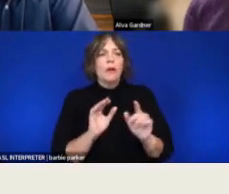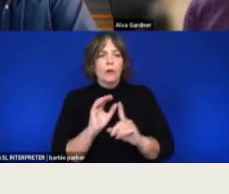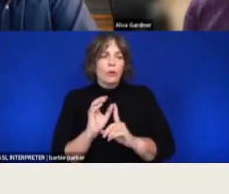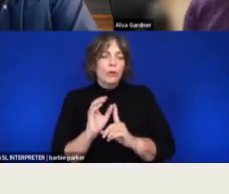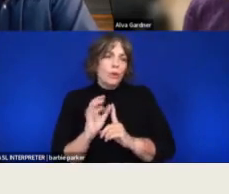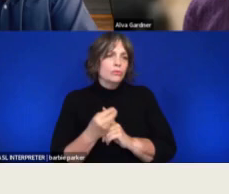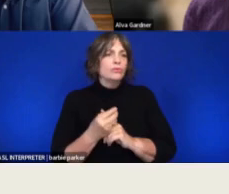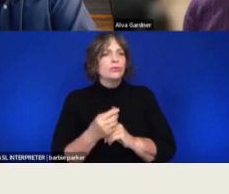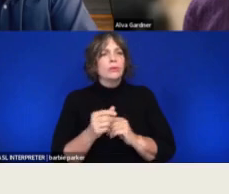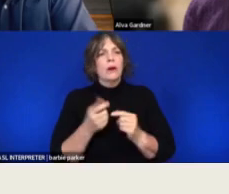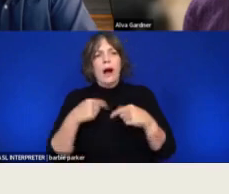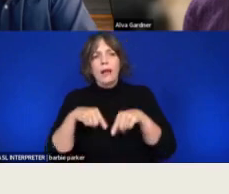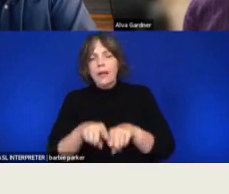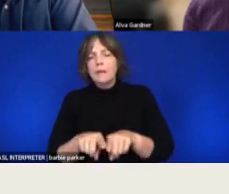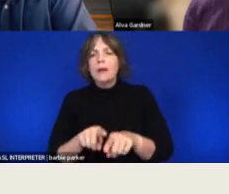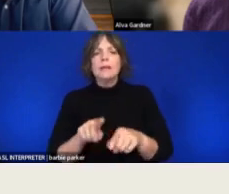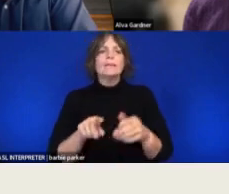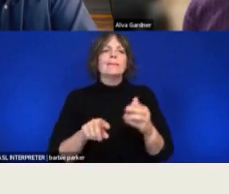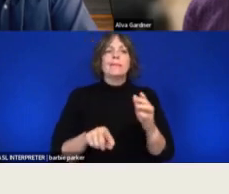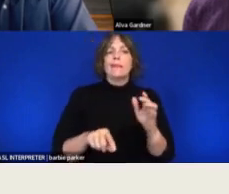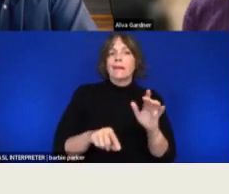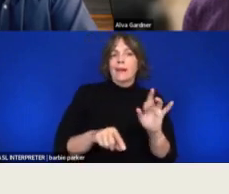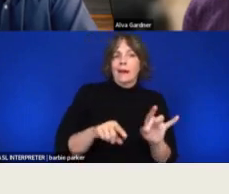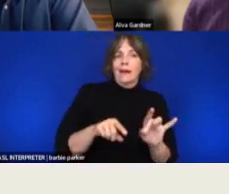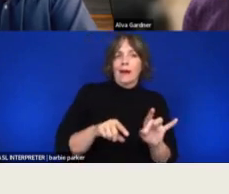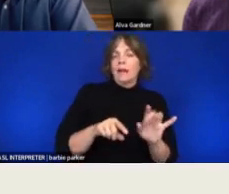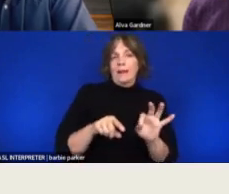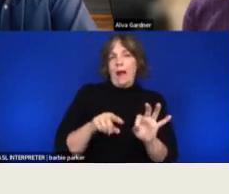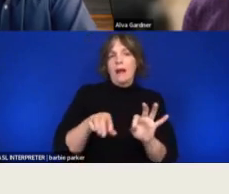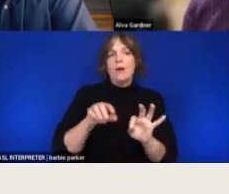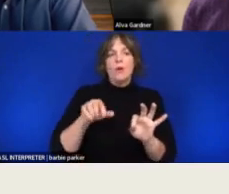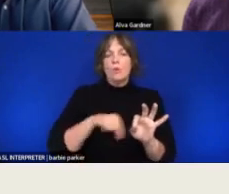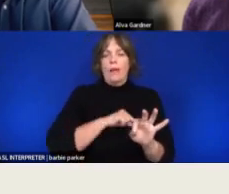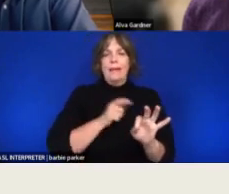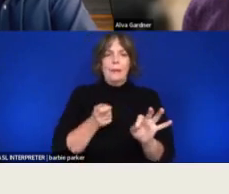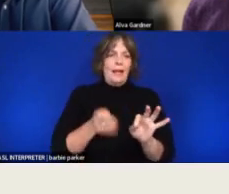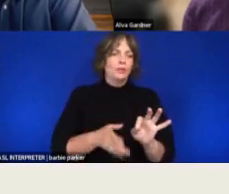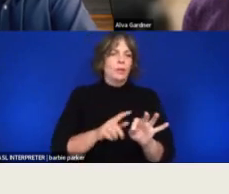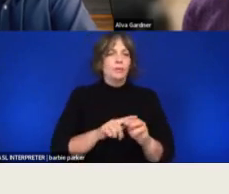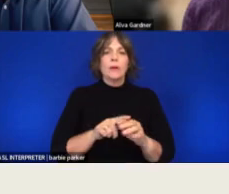these elements, but all nine of these are required, and they begin and end with leadership,